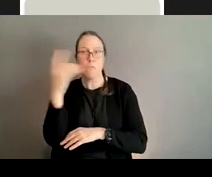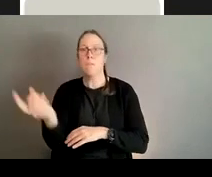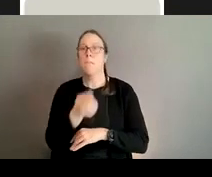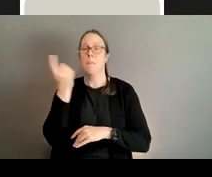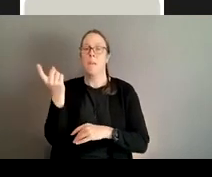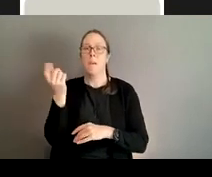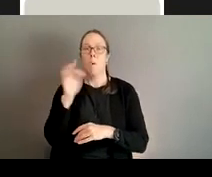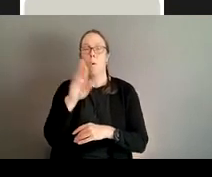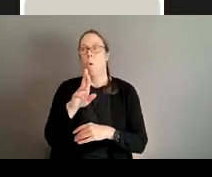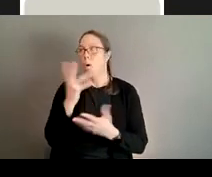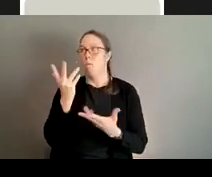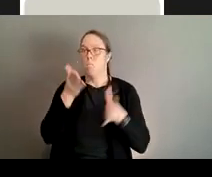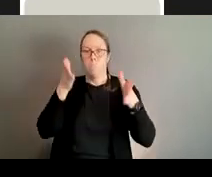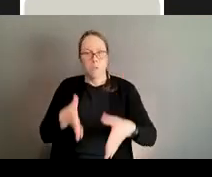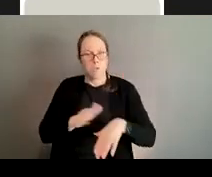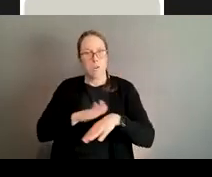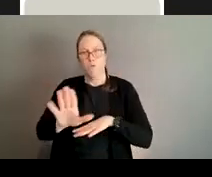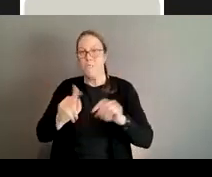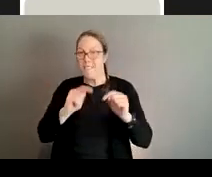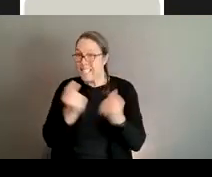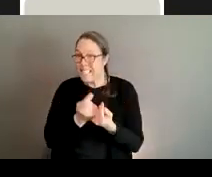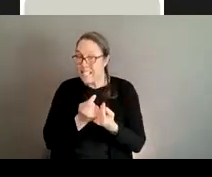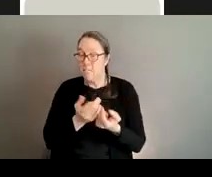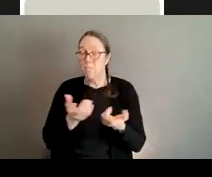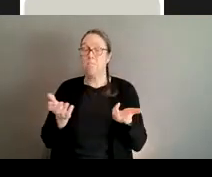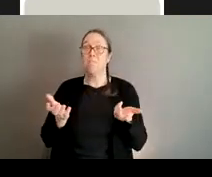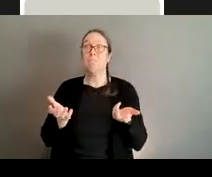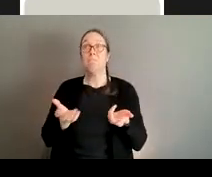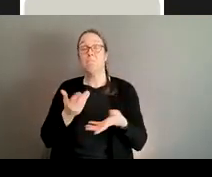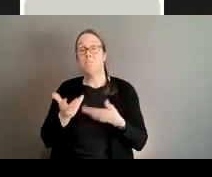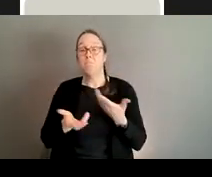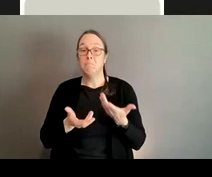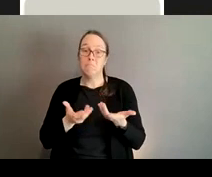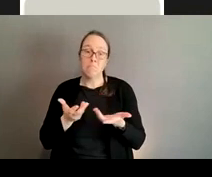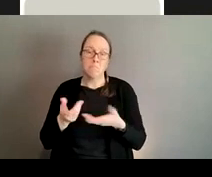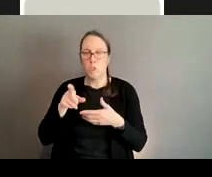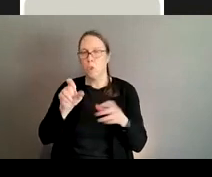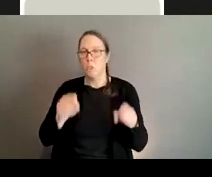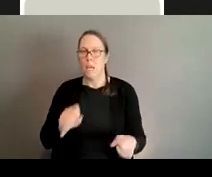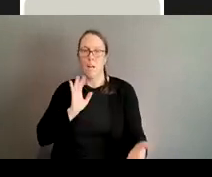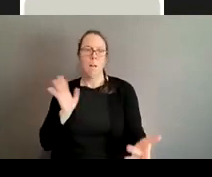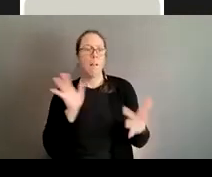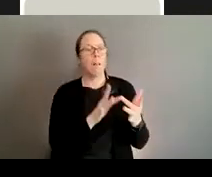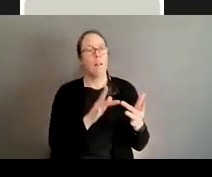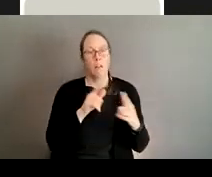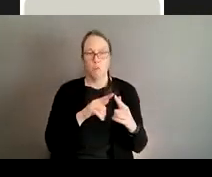or someone on your team or something like that, you can just reach out to the Kennedy Center.